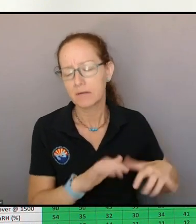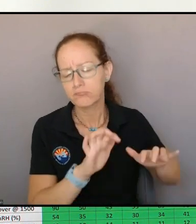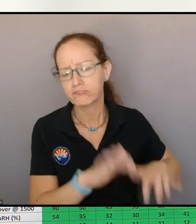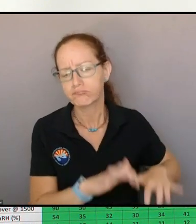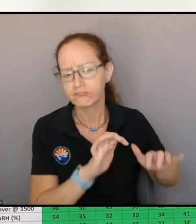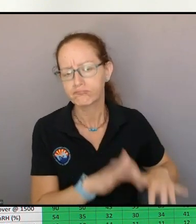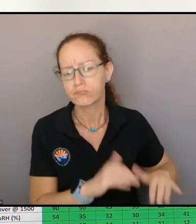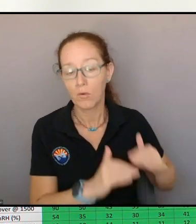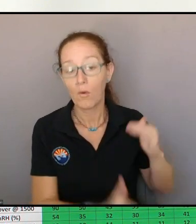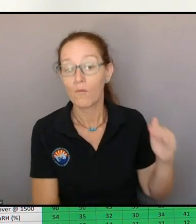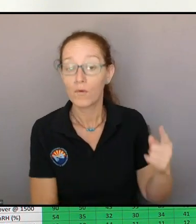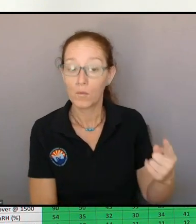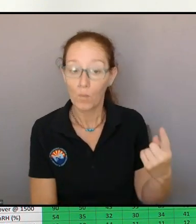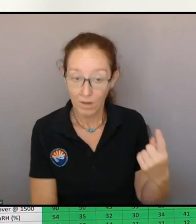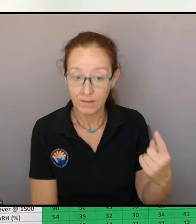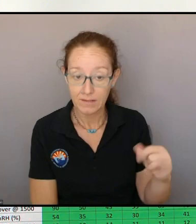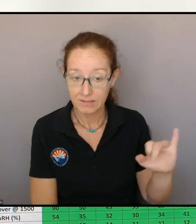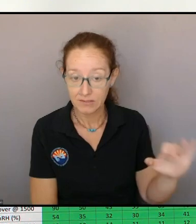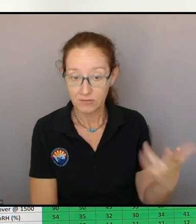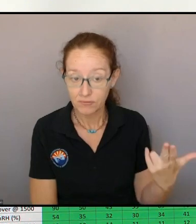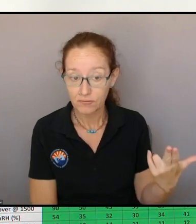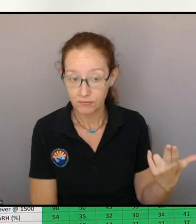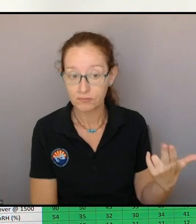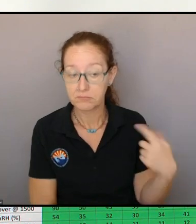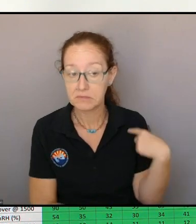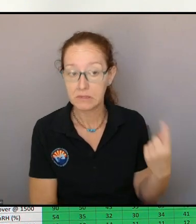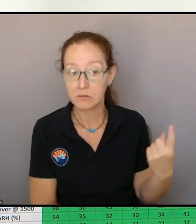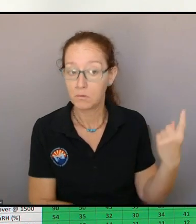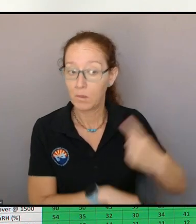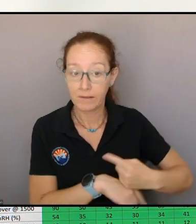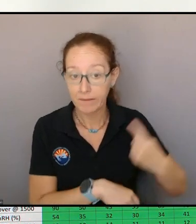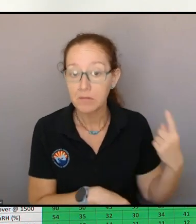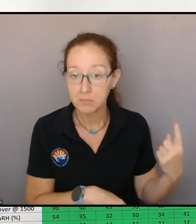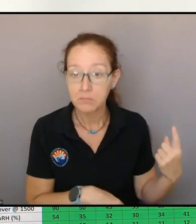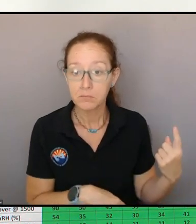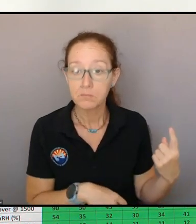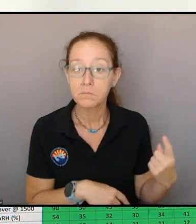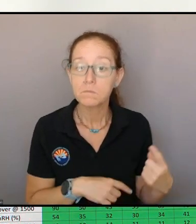accumulation in the last day or so. As we look a little bit